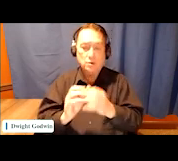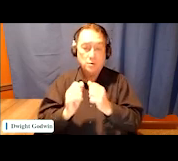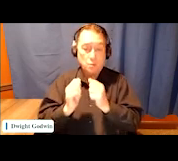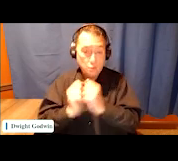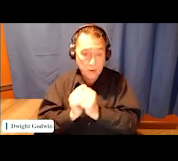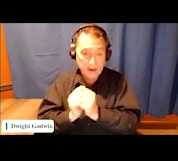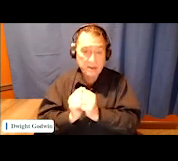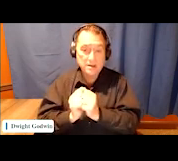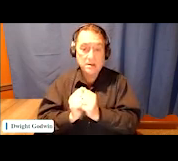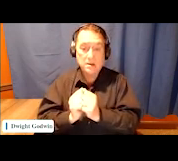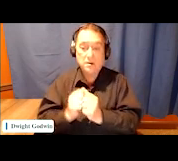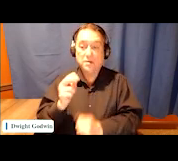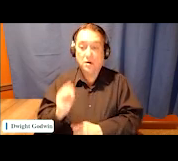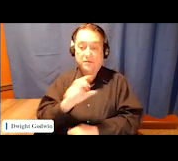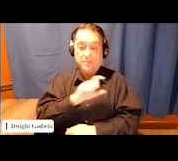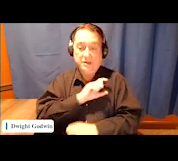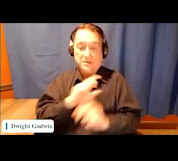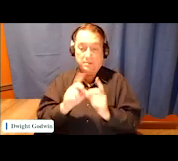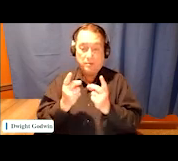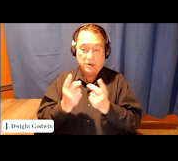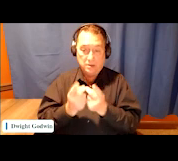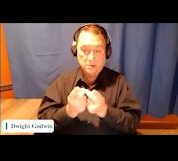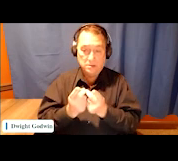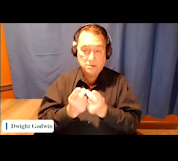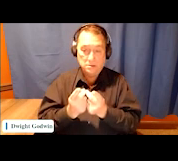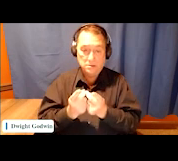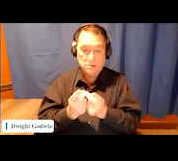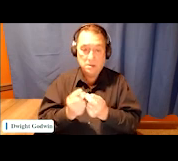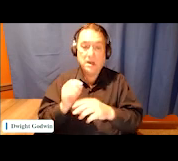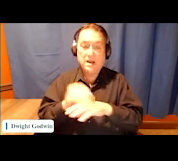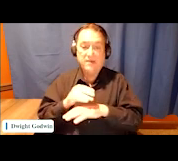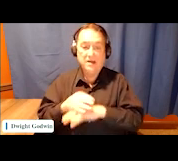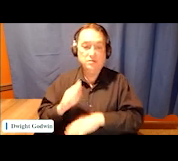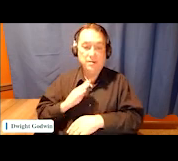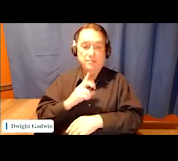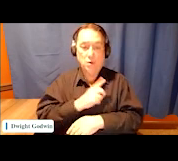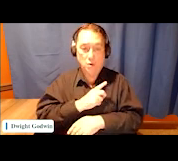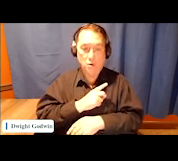the Hartford Police Department. There, an advisory board of community representatives